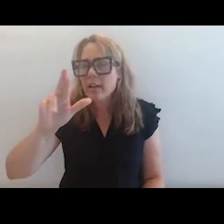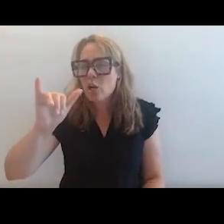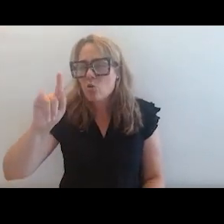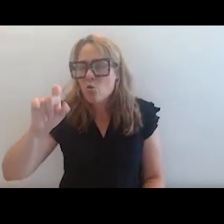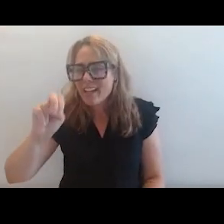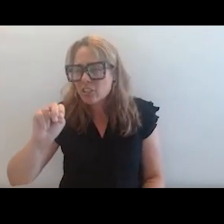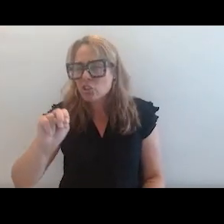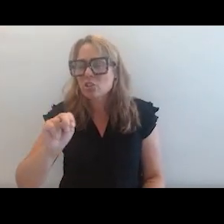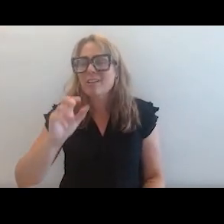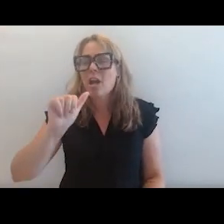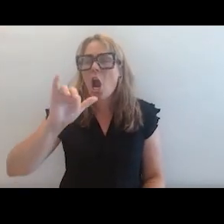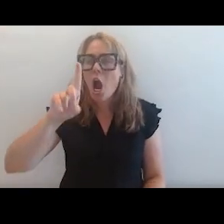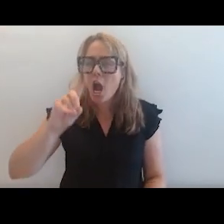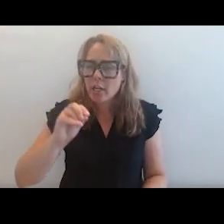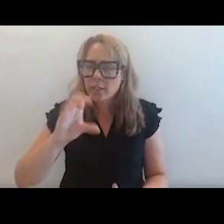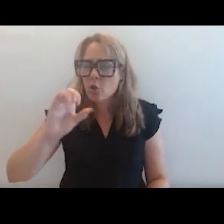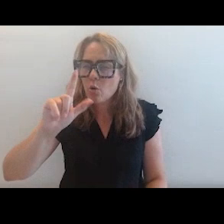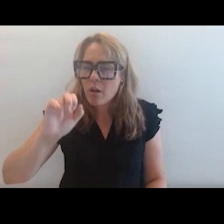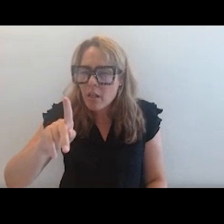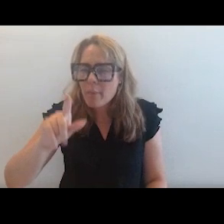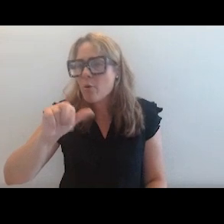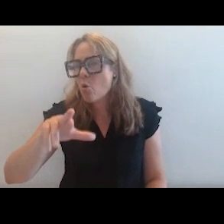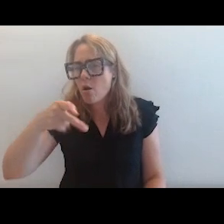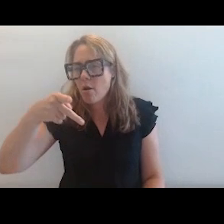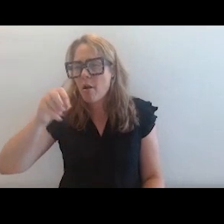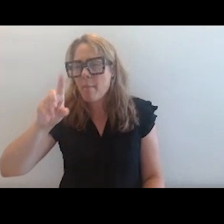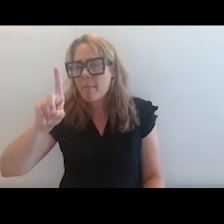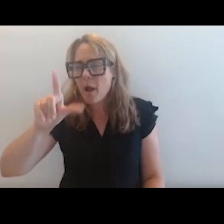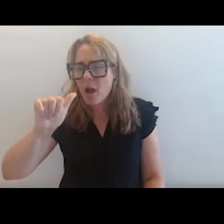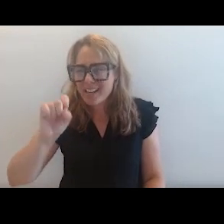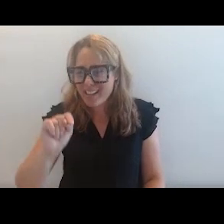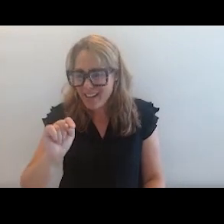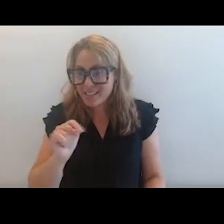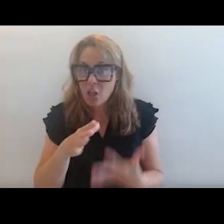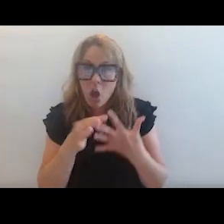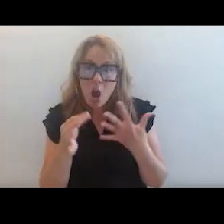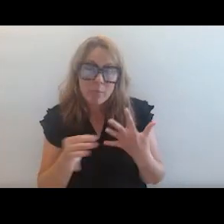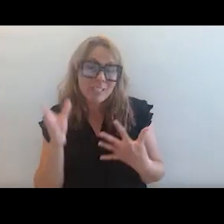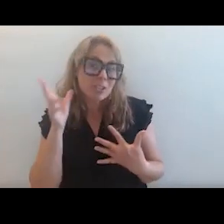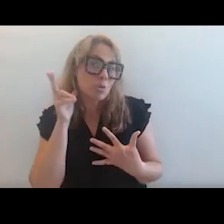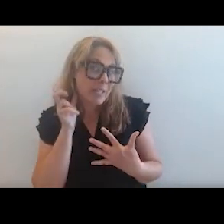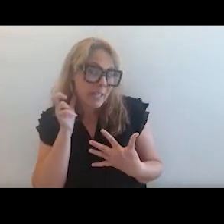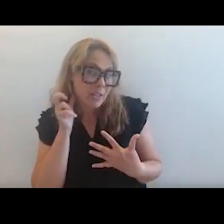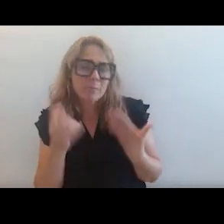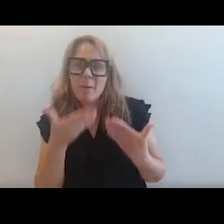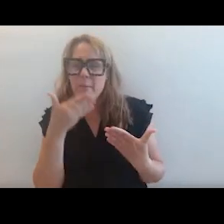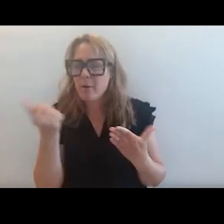or podcasts. Having the option to hear rather than read content can make a big difference for them.